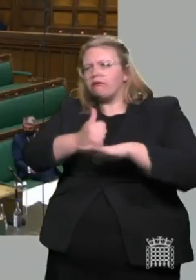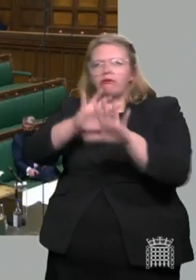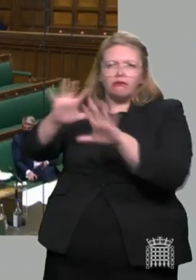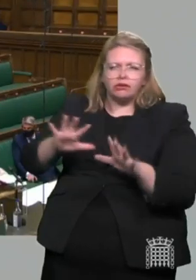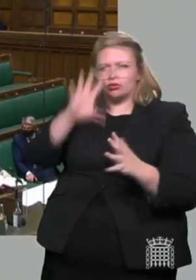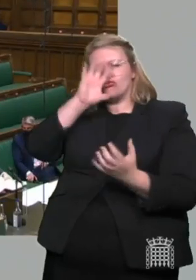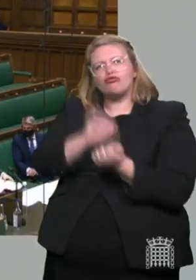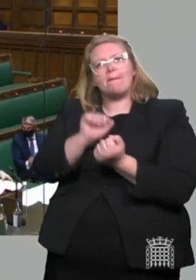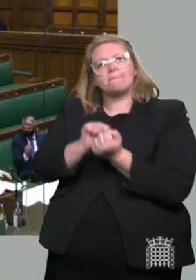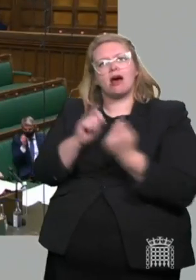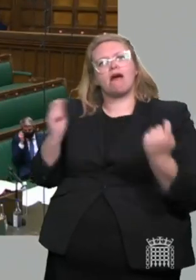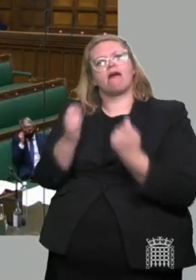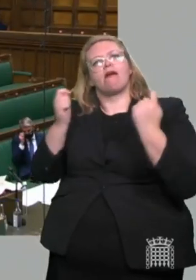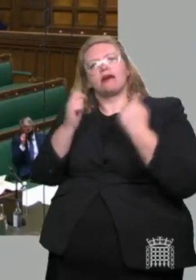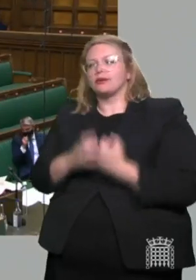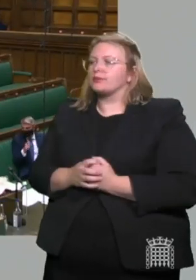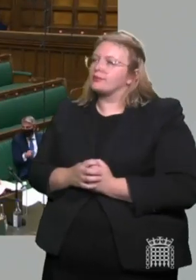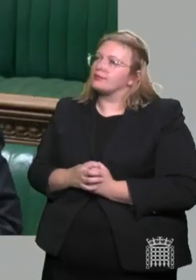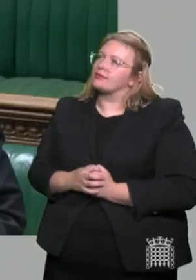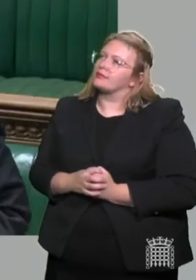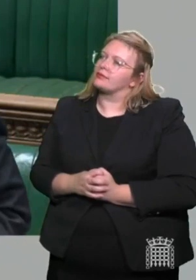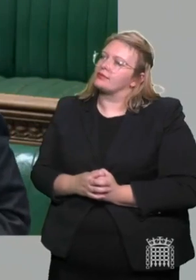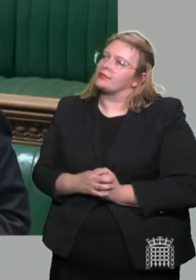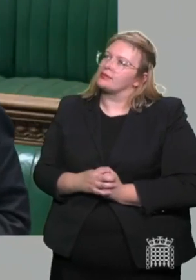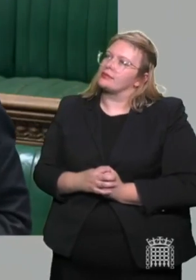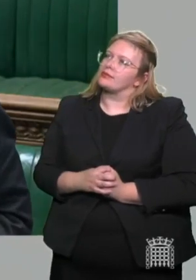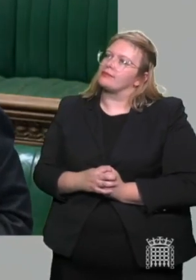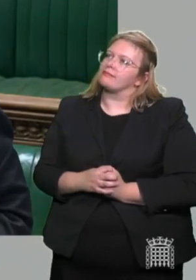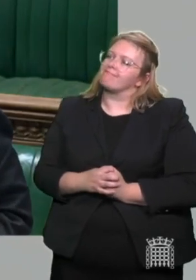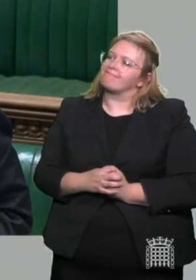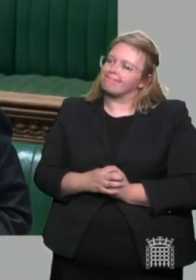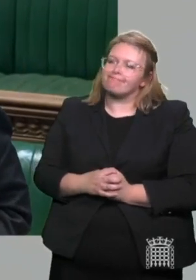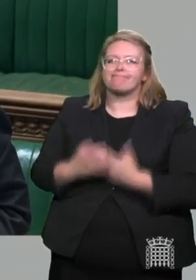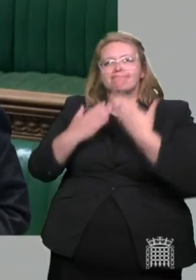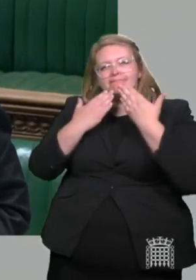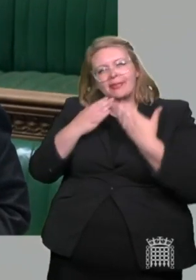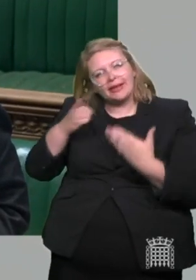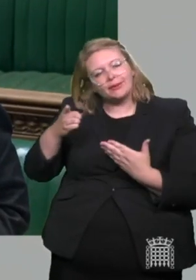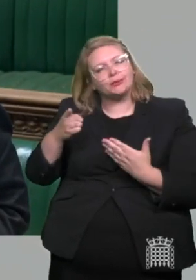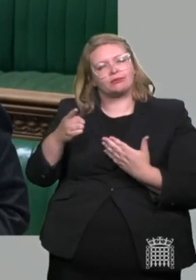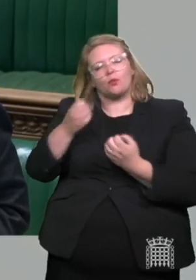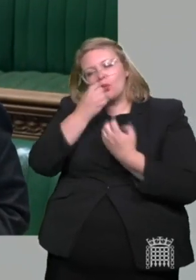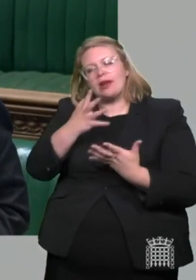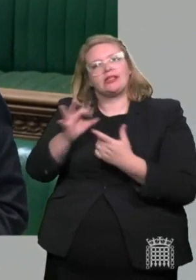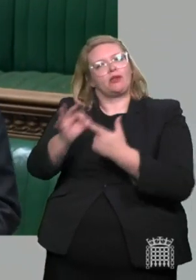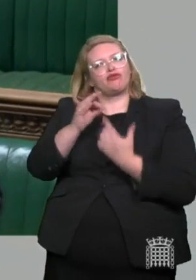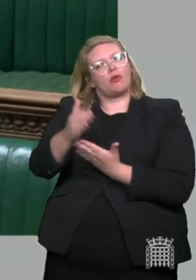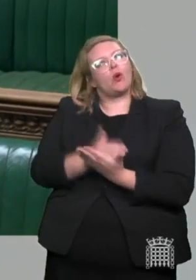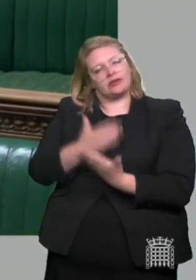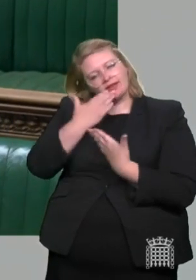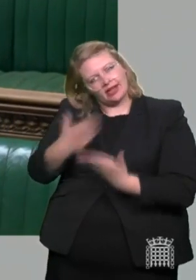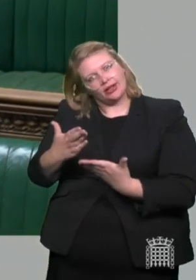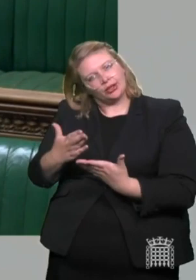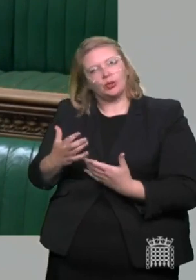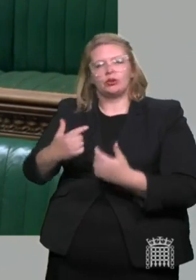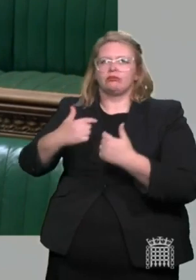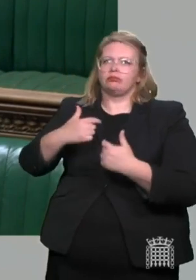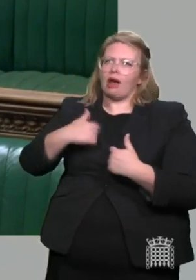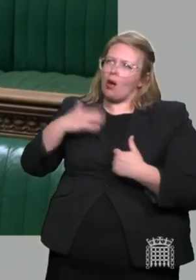I thank my hon. Friend for that wonderful proposal, and I certainly encourage all colleagues